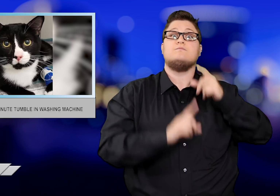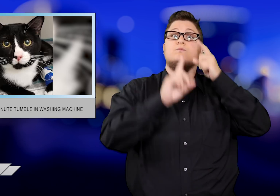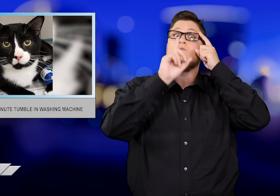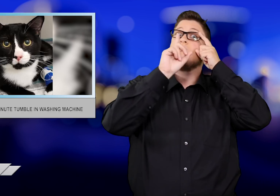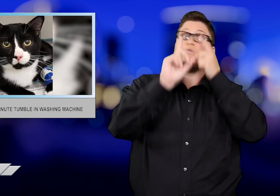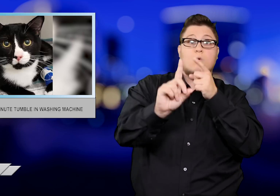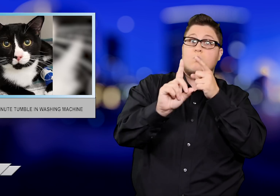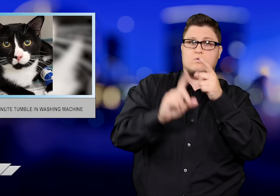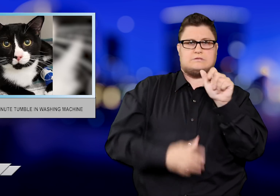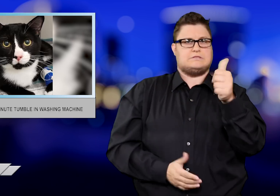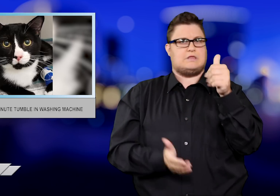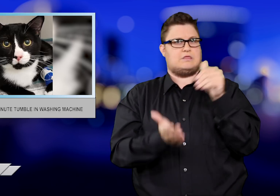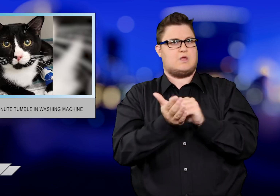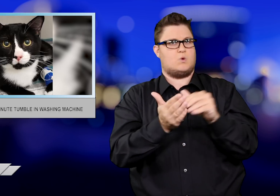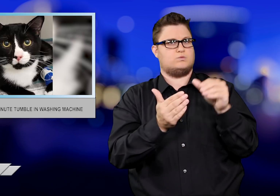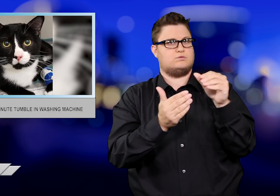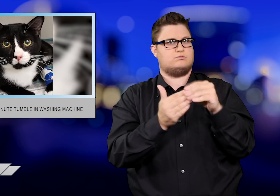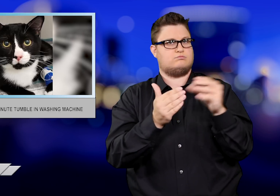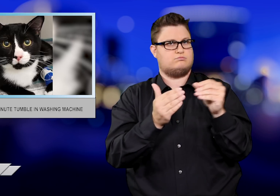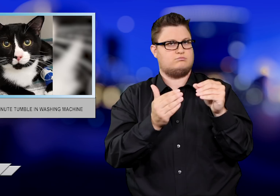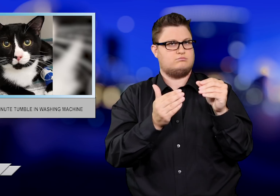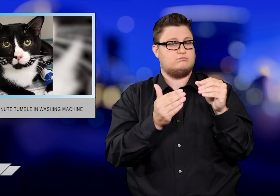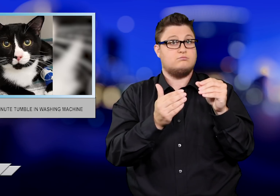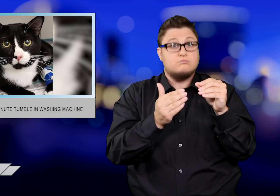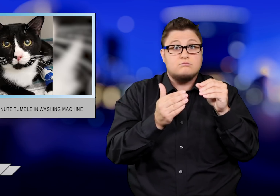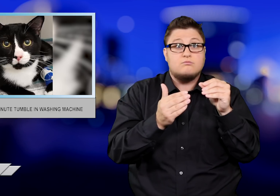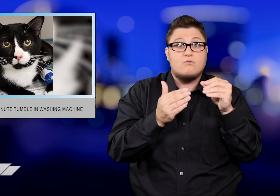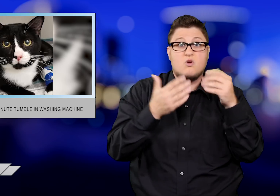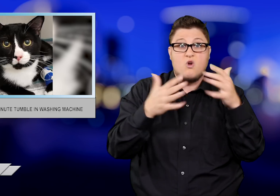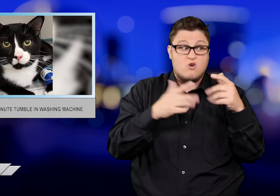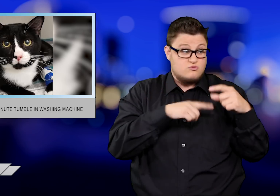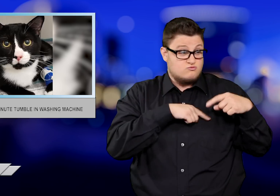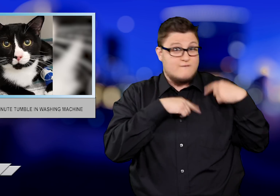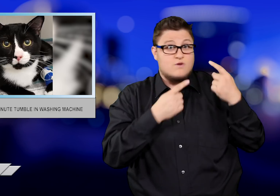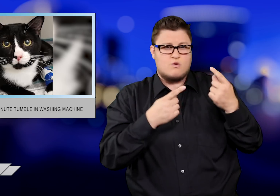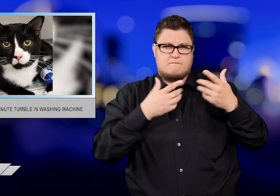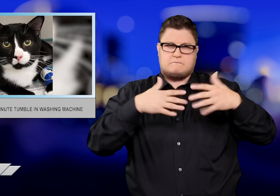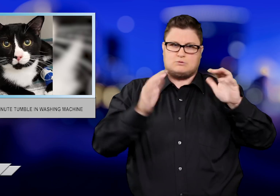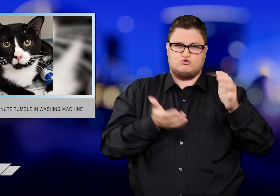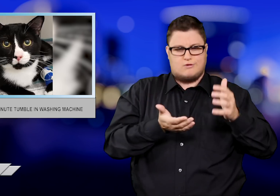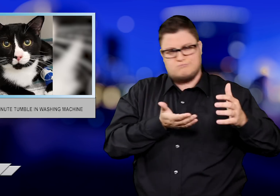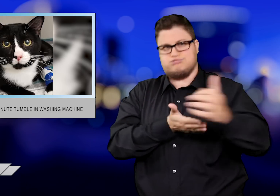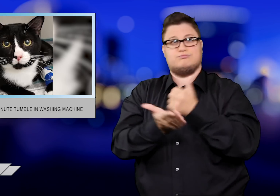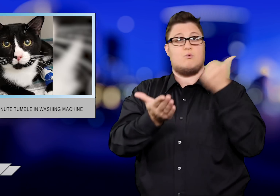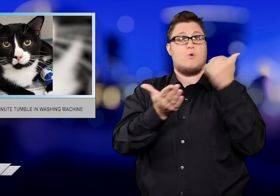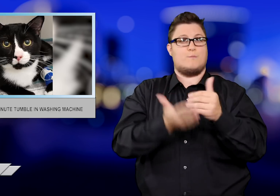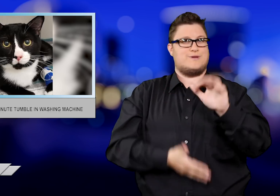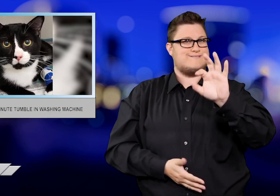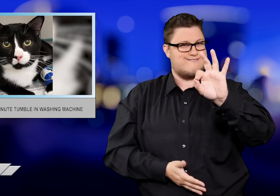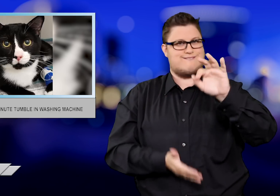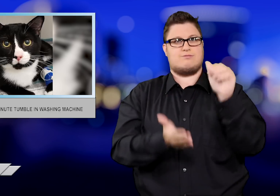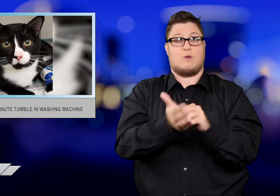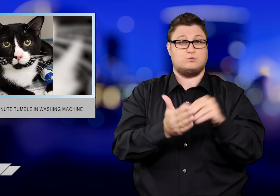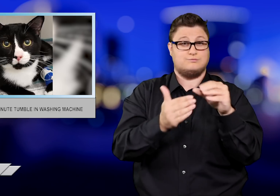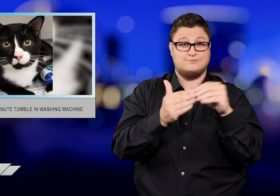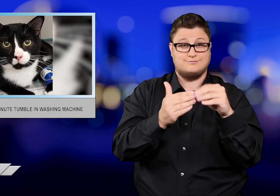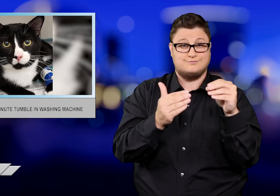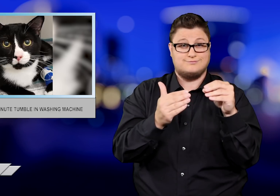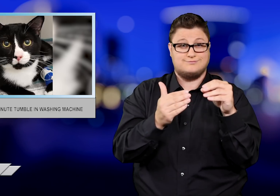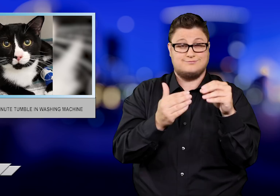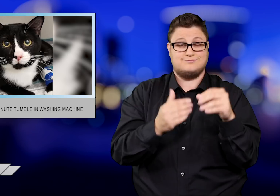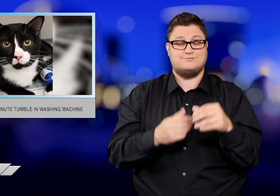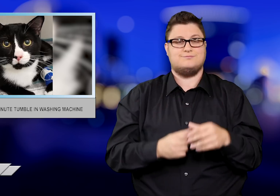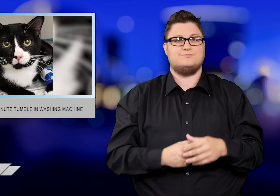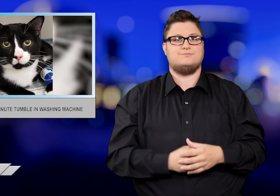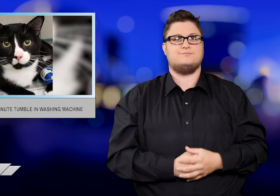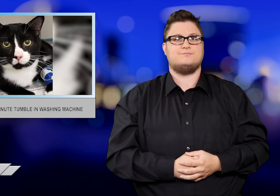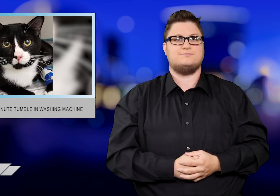So far it's raised nearly $9,000 towards a $10,000 goal.